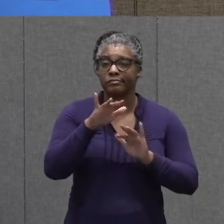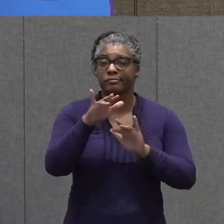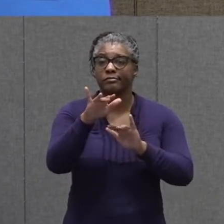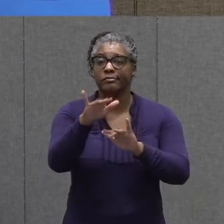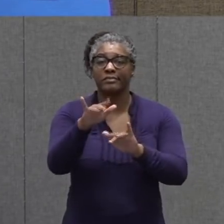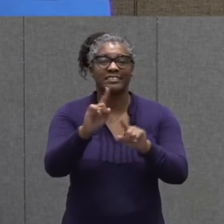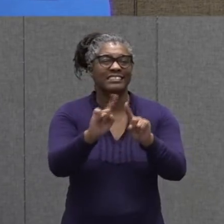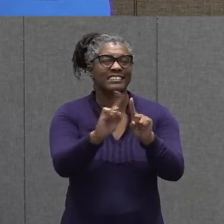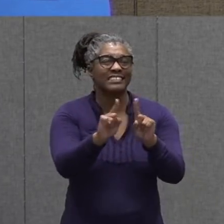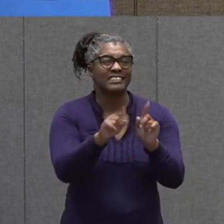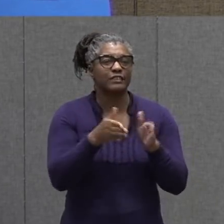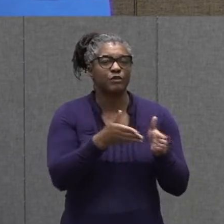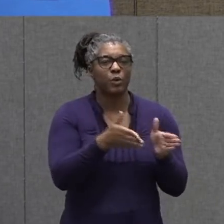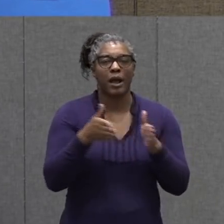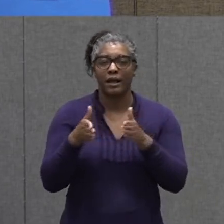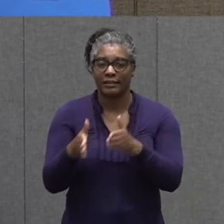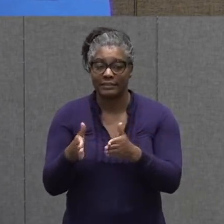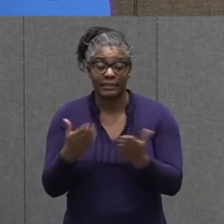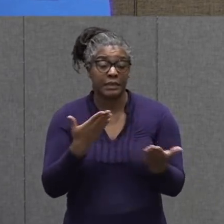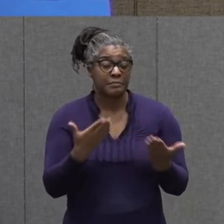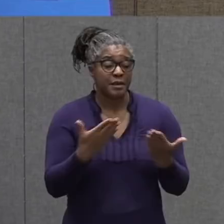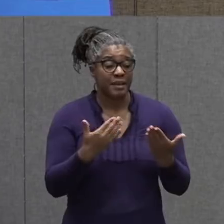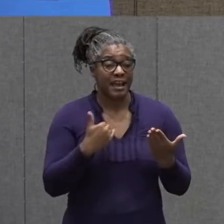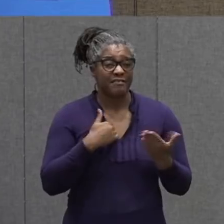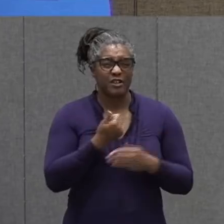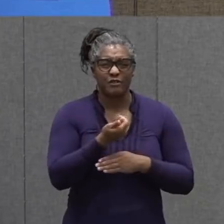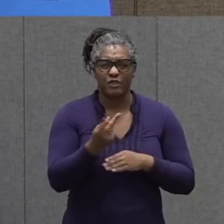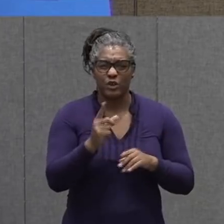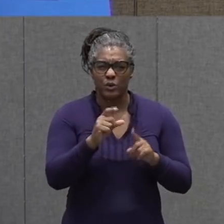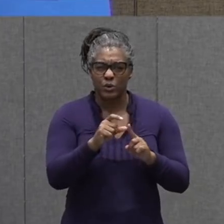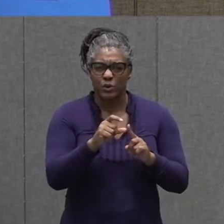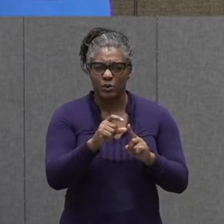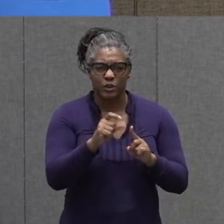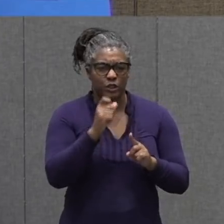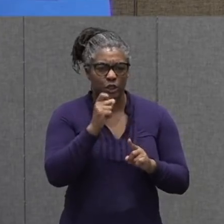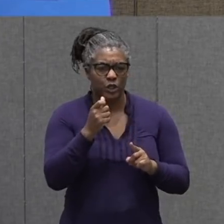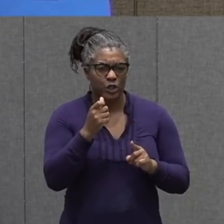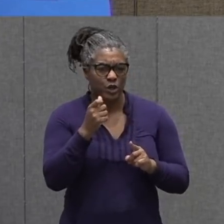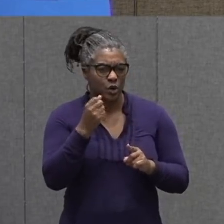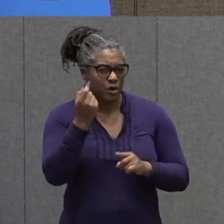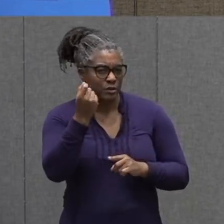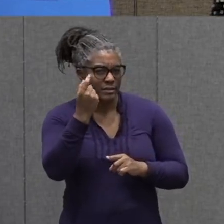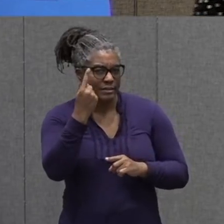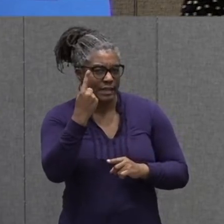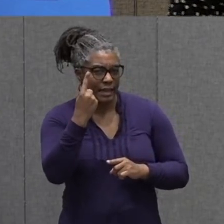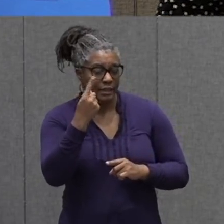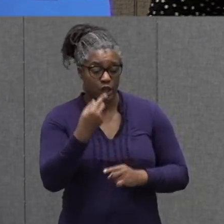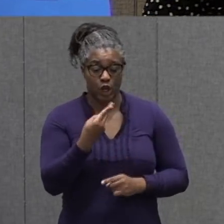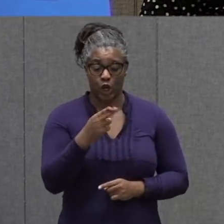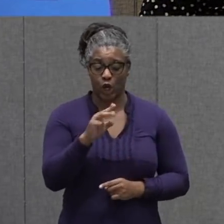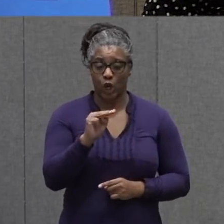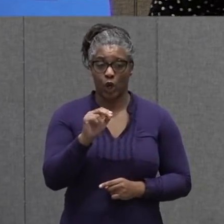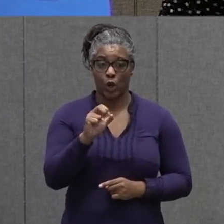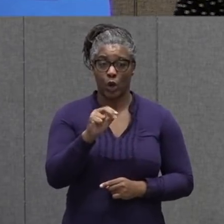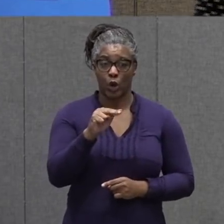that you didn't understand. So hmm, humans. That might not be a word that you've seen too much.